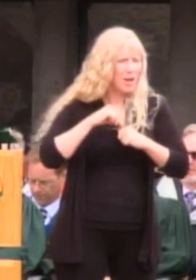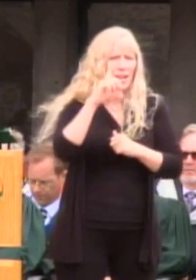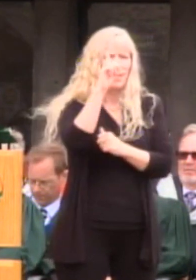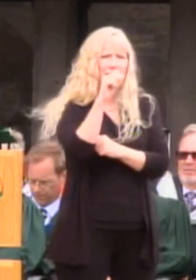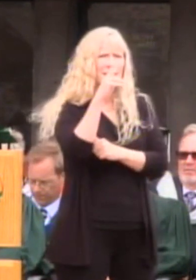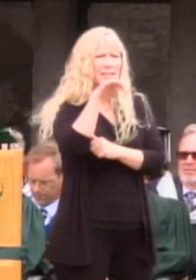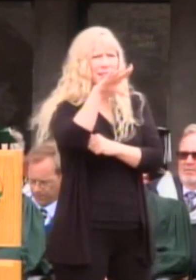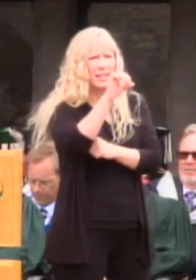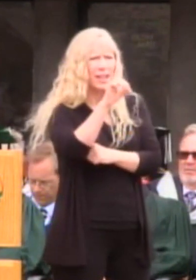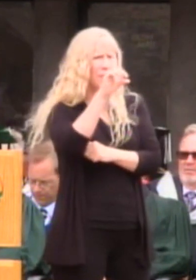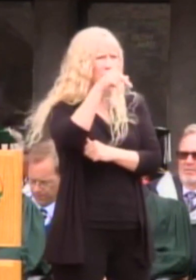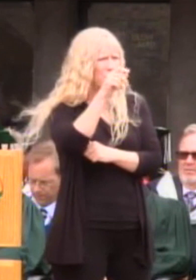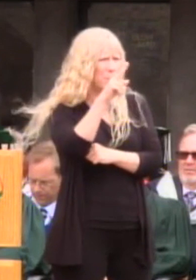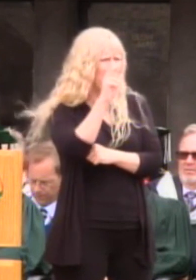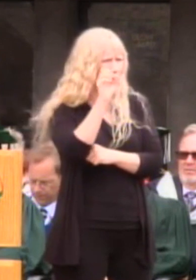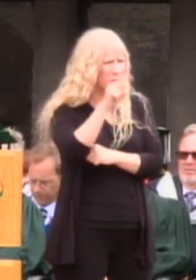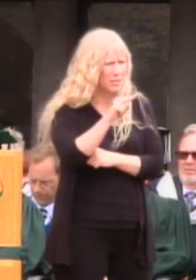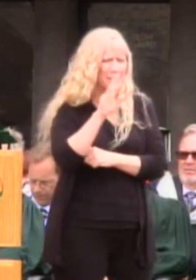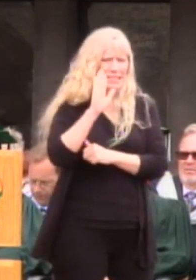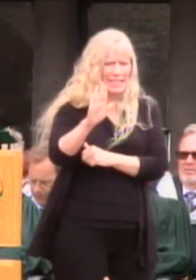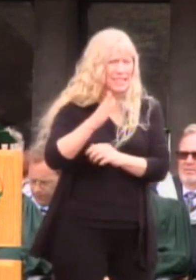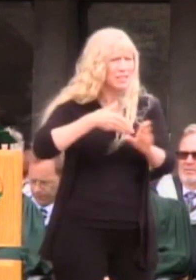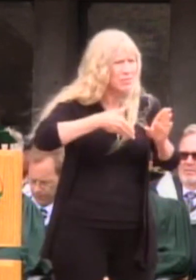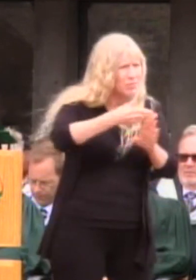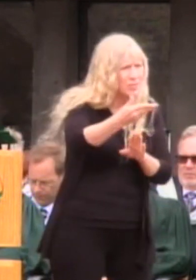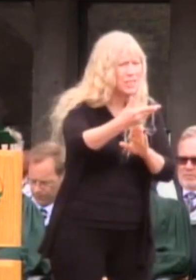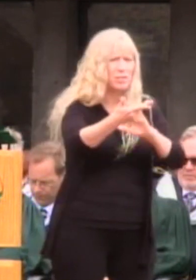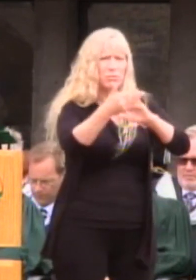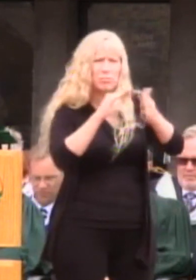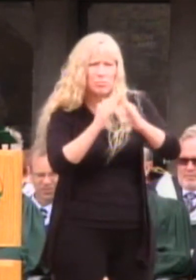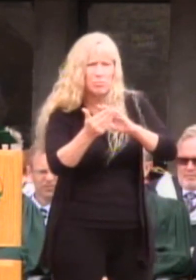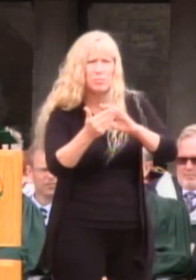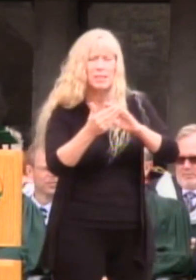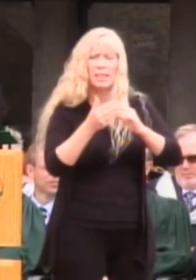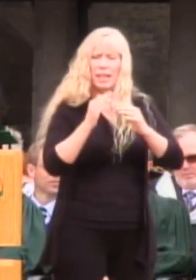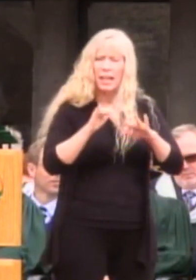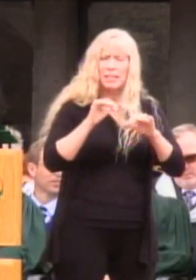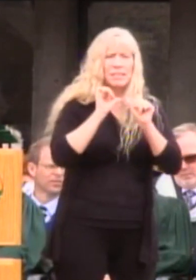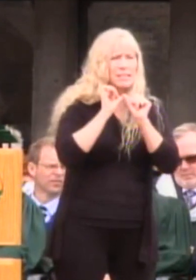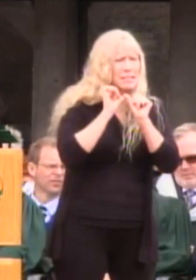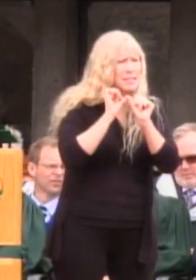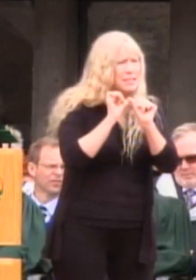his field, to his community and to continue scholarly engagement since graduating from